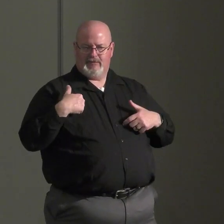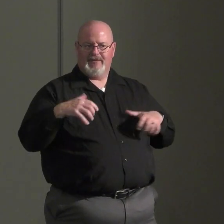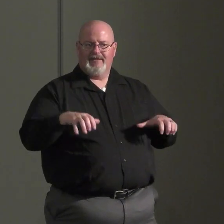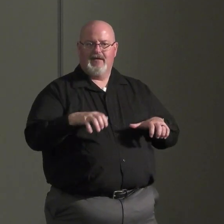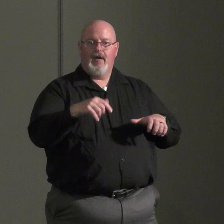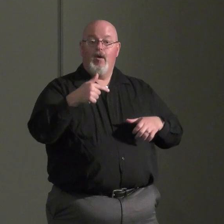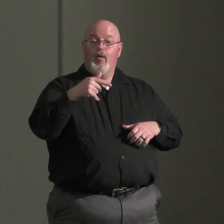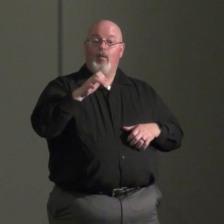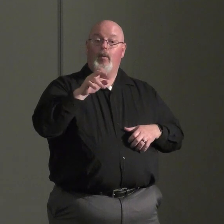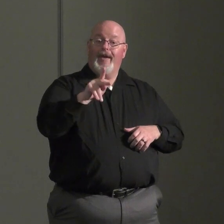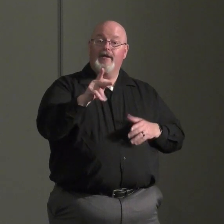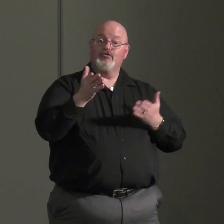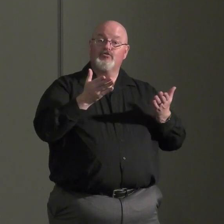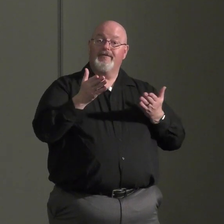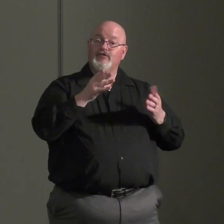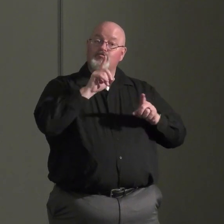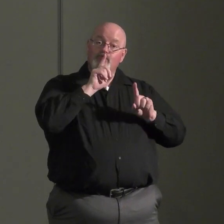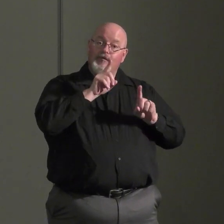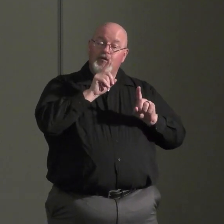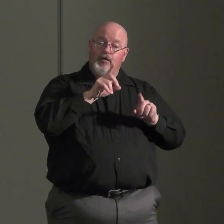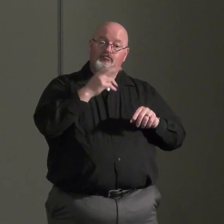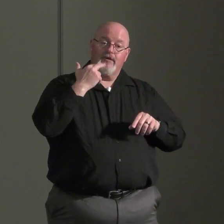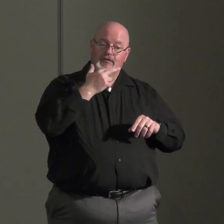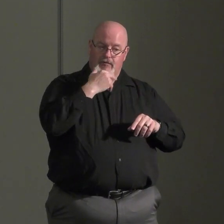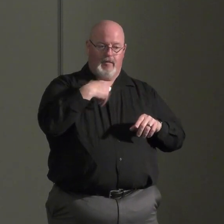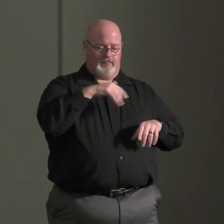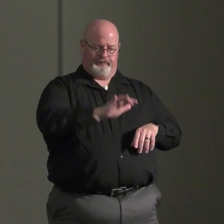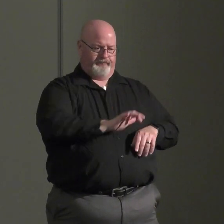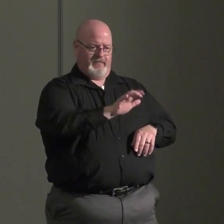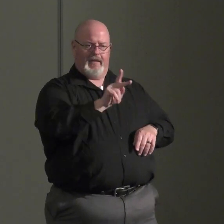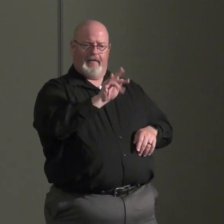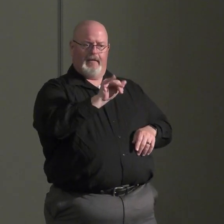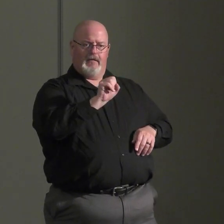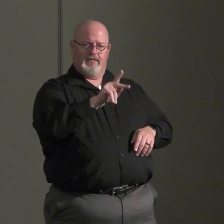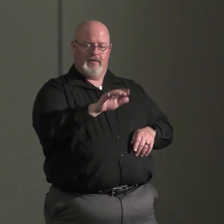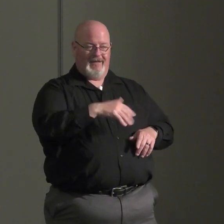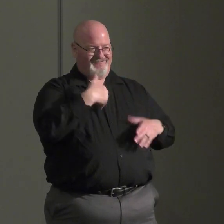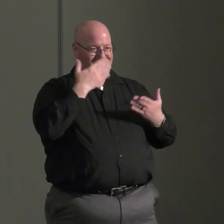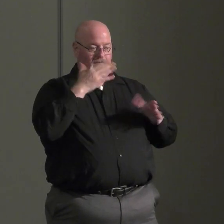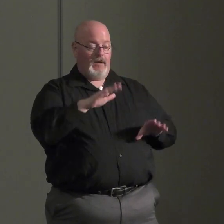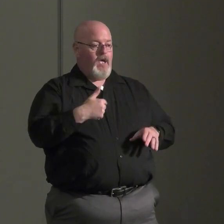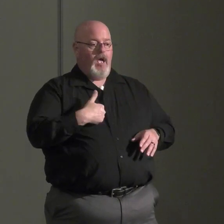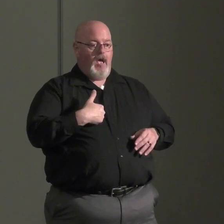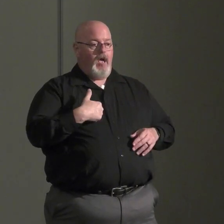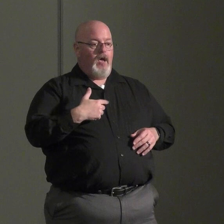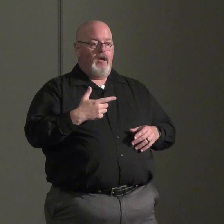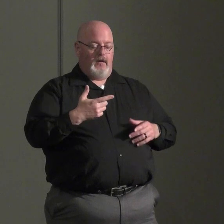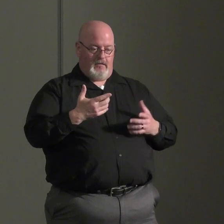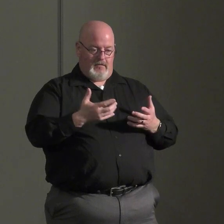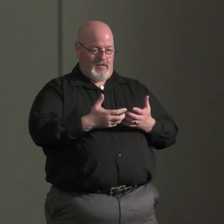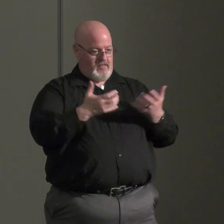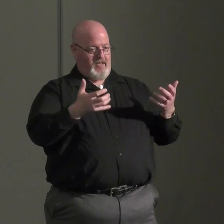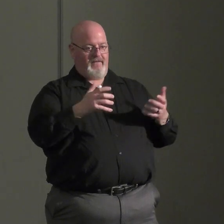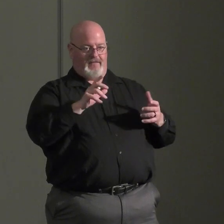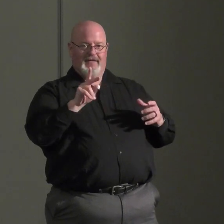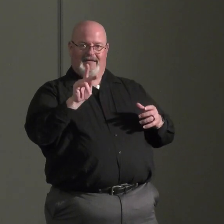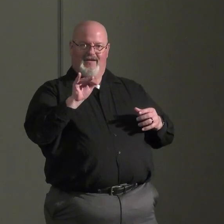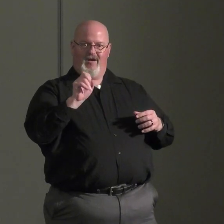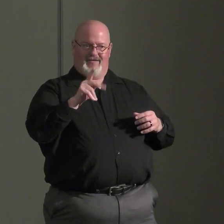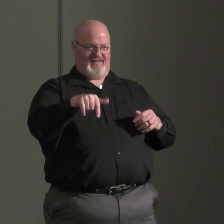service restaurant. We tested out the Kiosk and I heard about it and the need